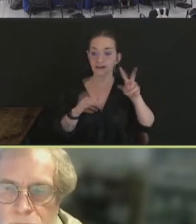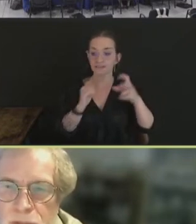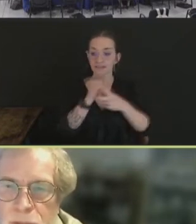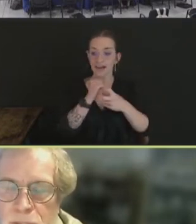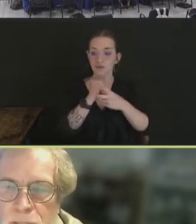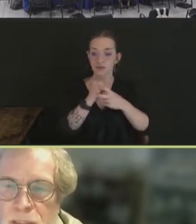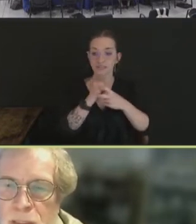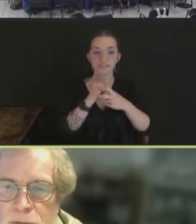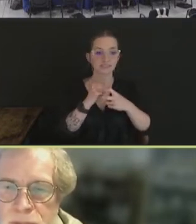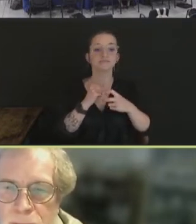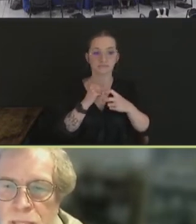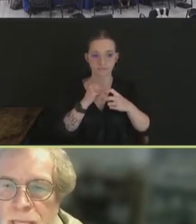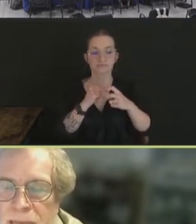the chart close up.